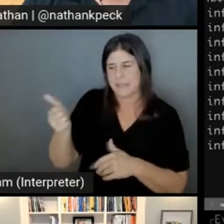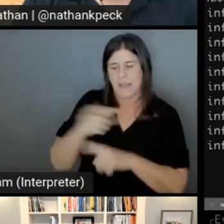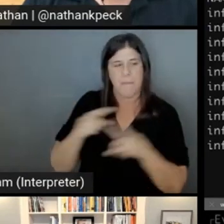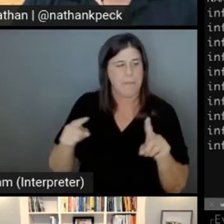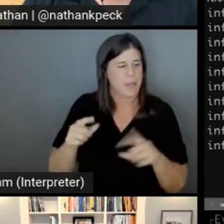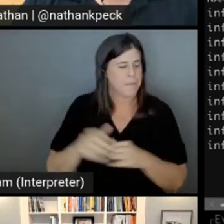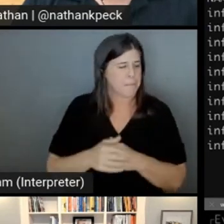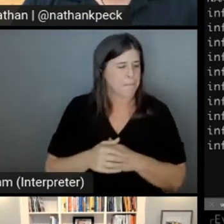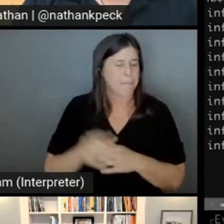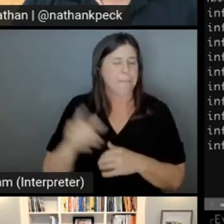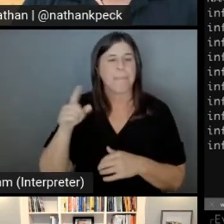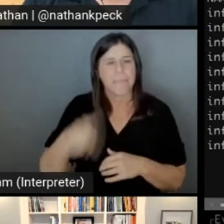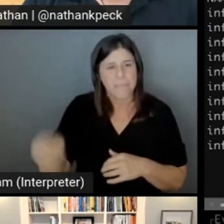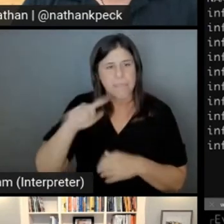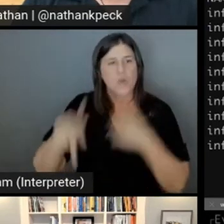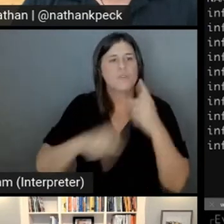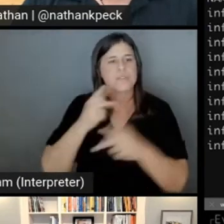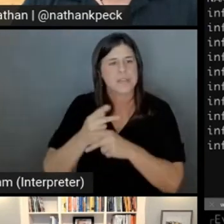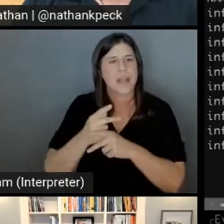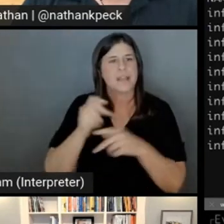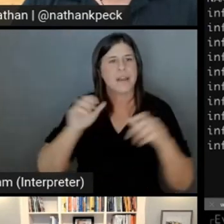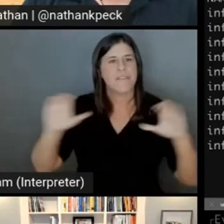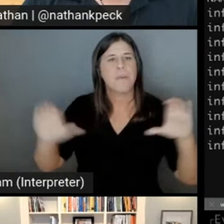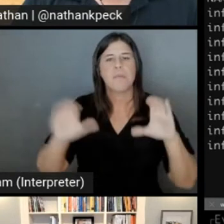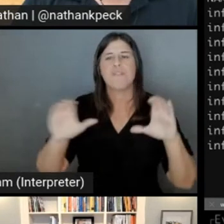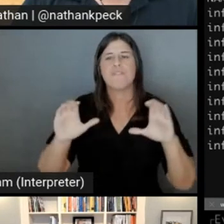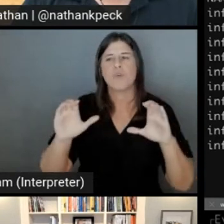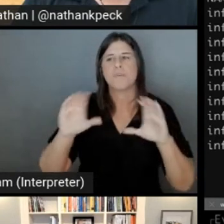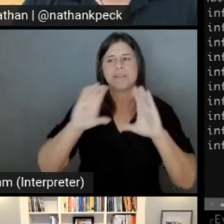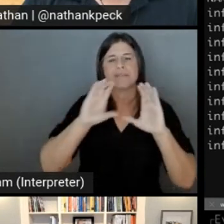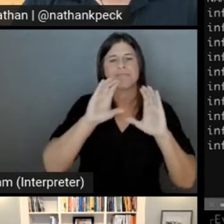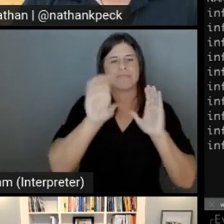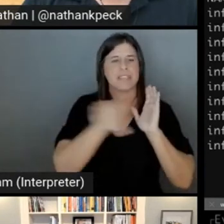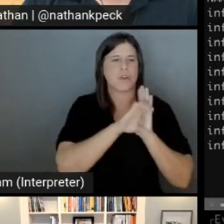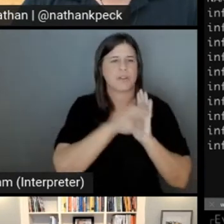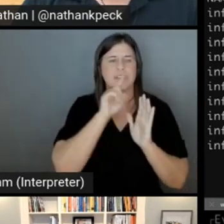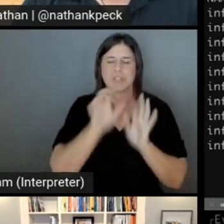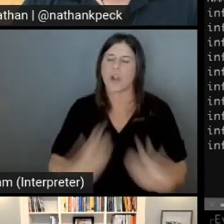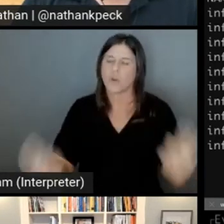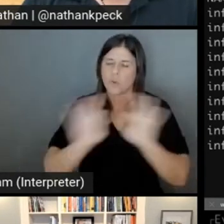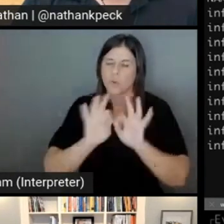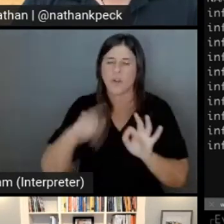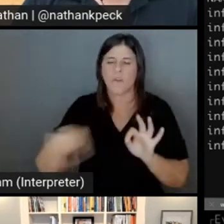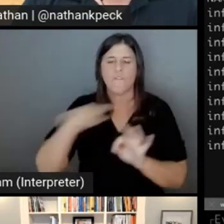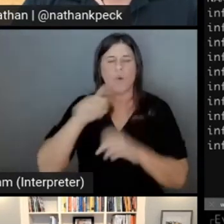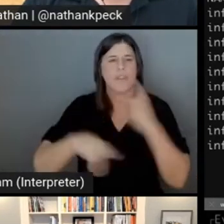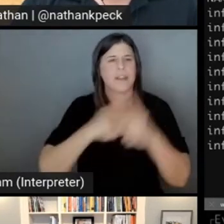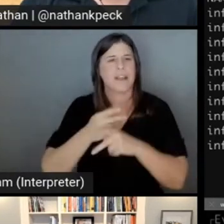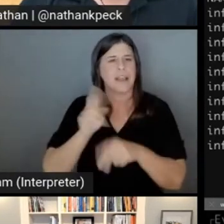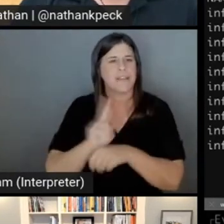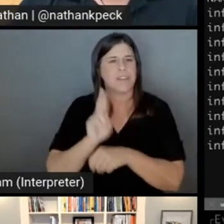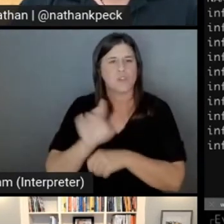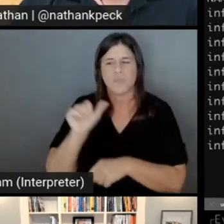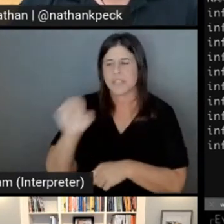These performance characteristics are really critical for the use cases. We see Karpenter being best of the two.